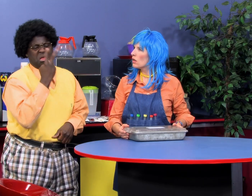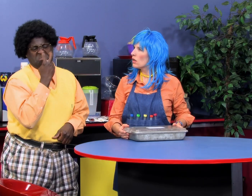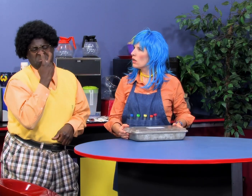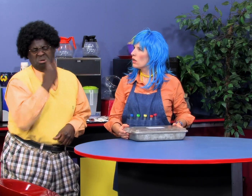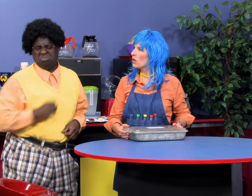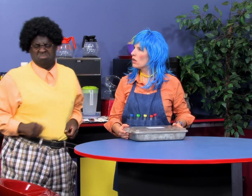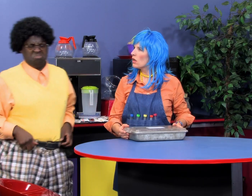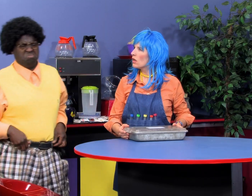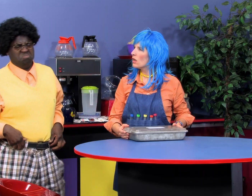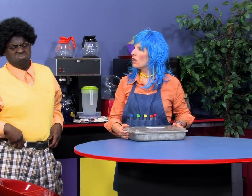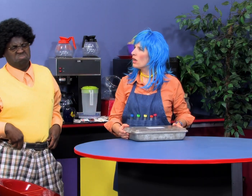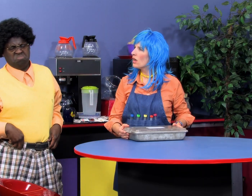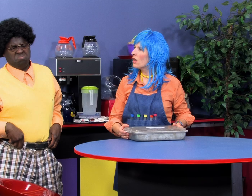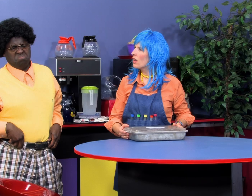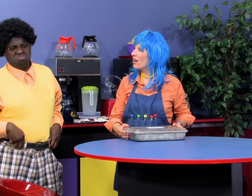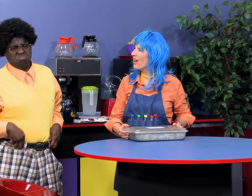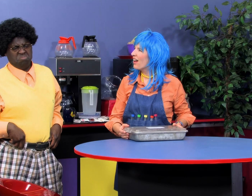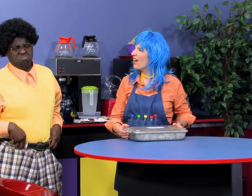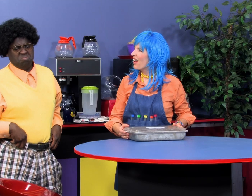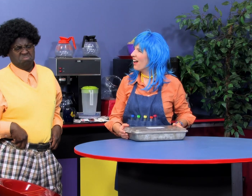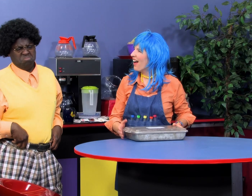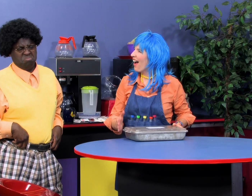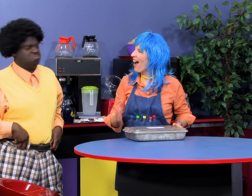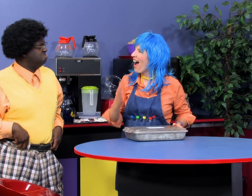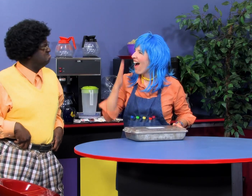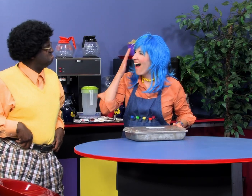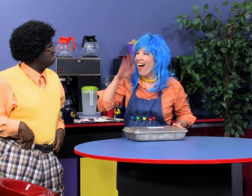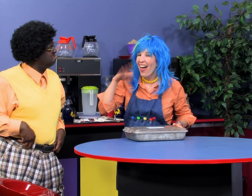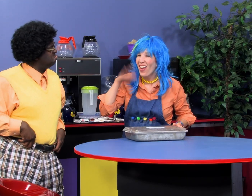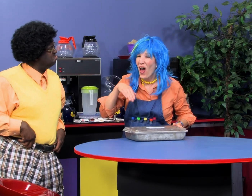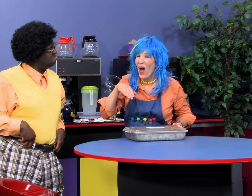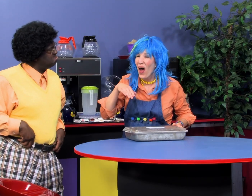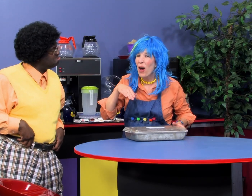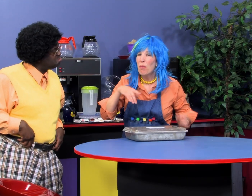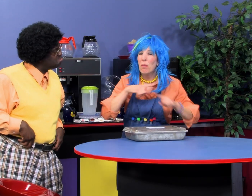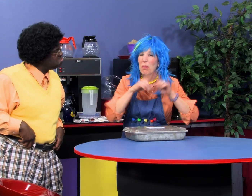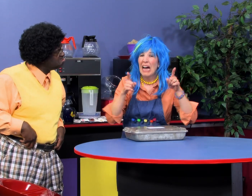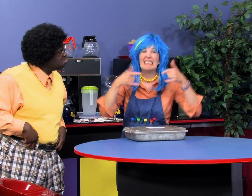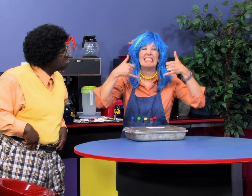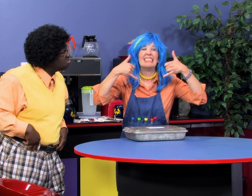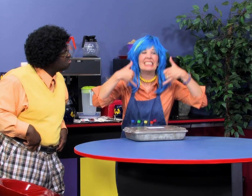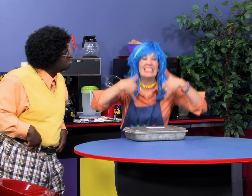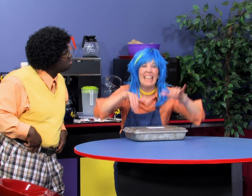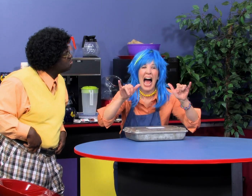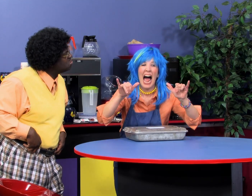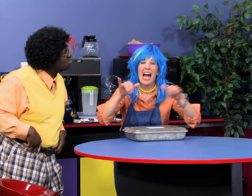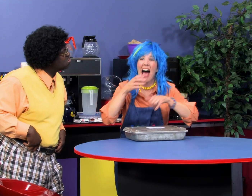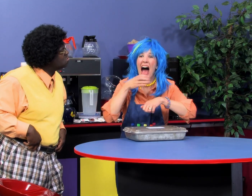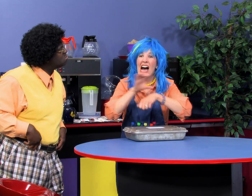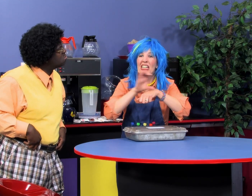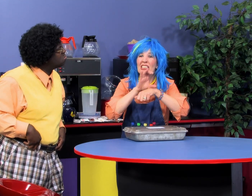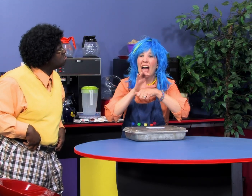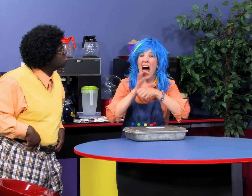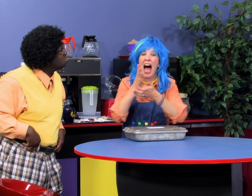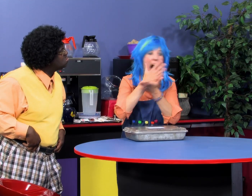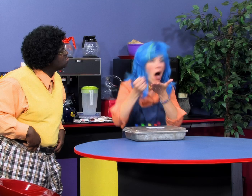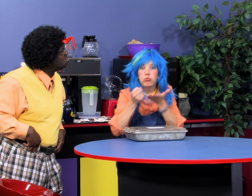UM HMM. I KNOW, BUT SHE DRANK MY CHOCOLATE.